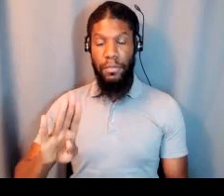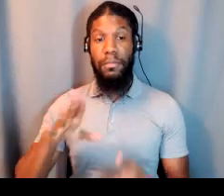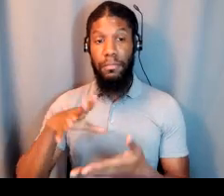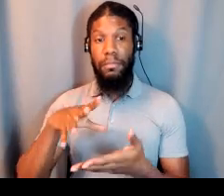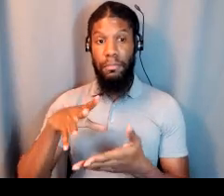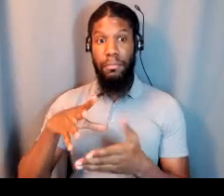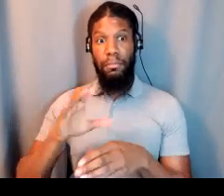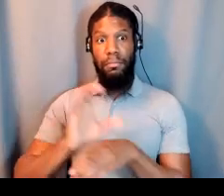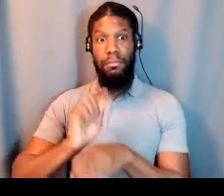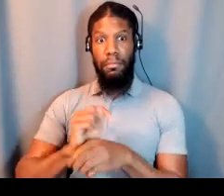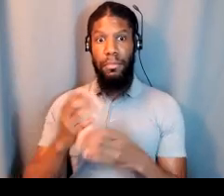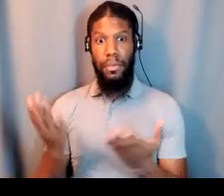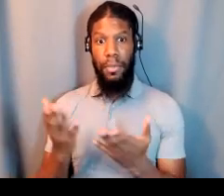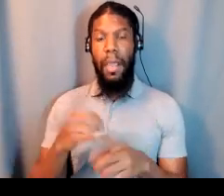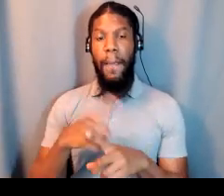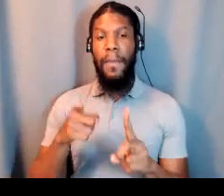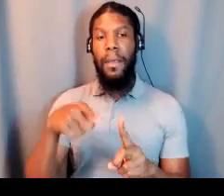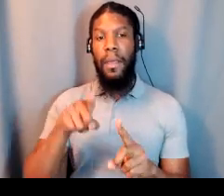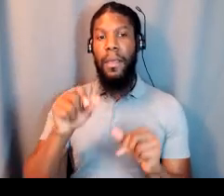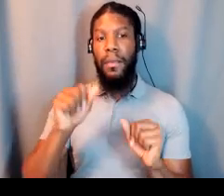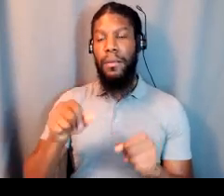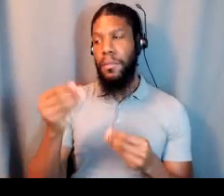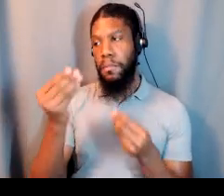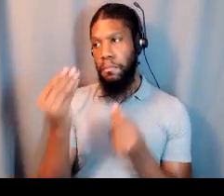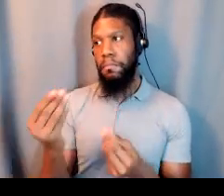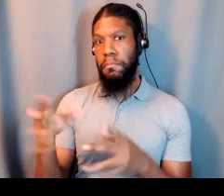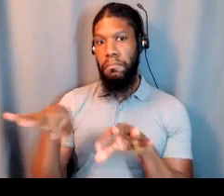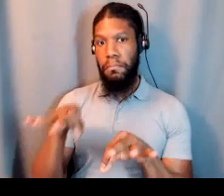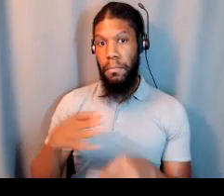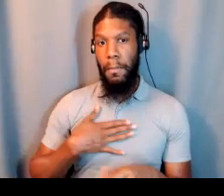what my suggestions always were or what my strong recommendations to avoid were.